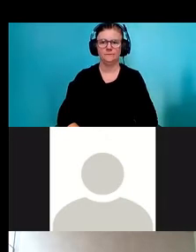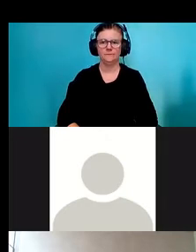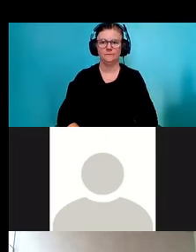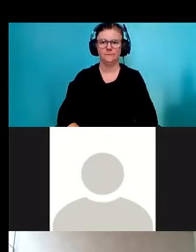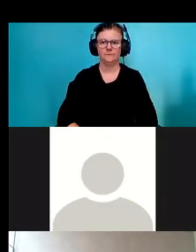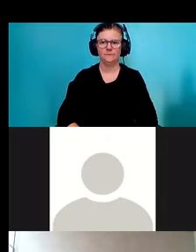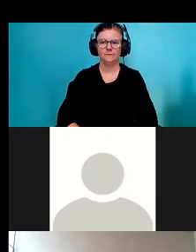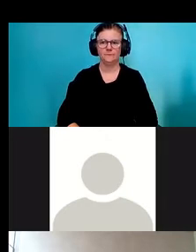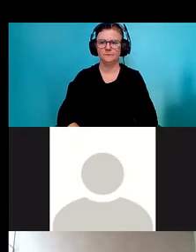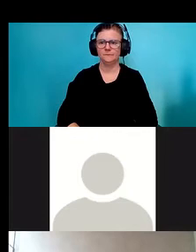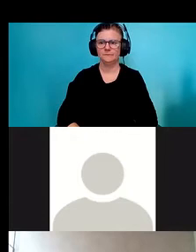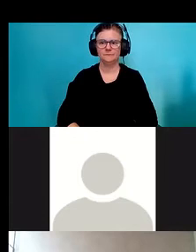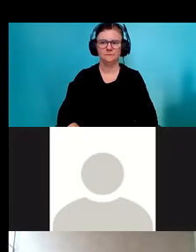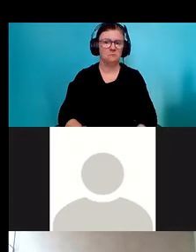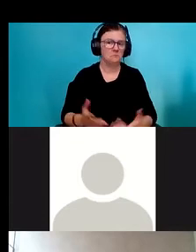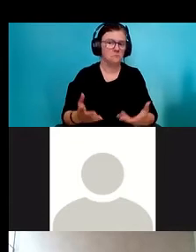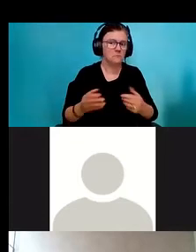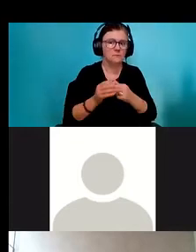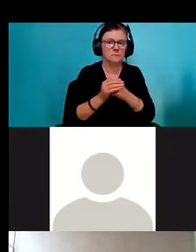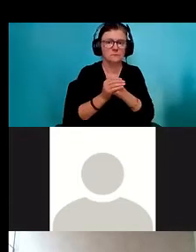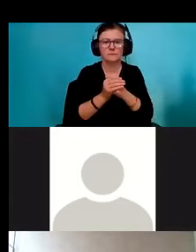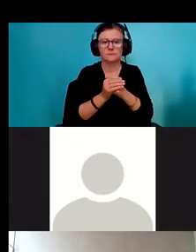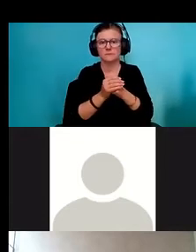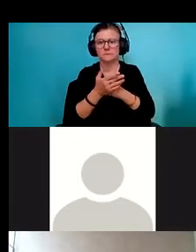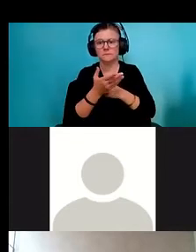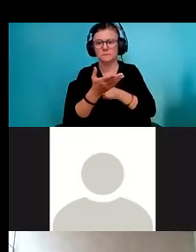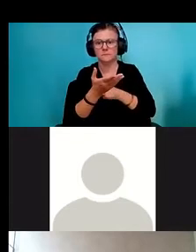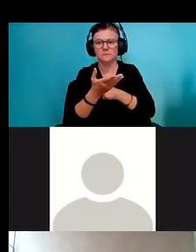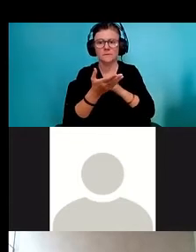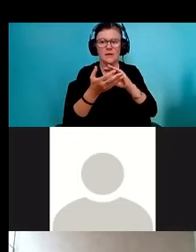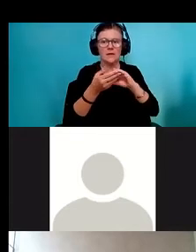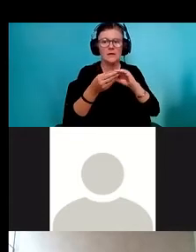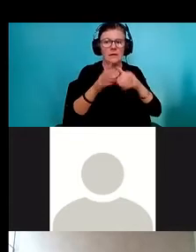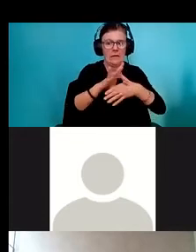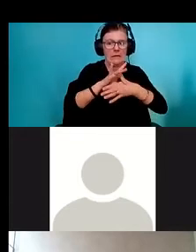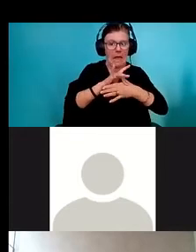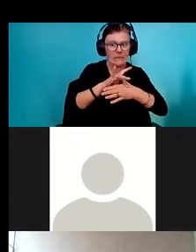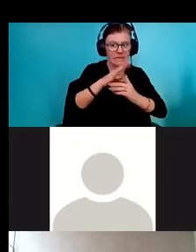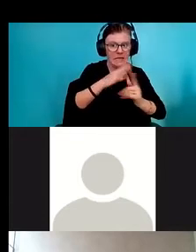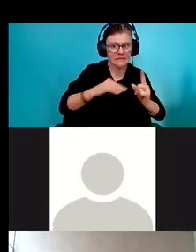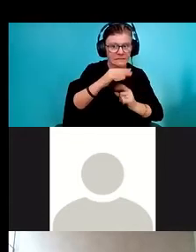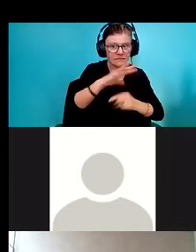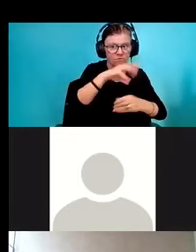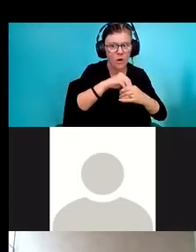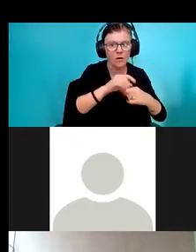You can consider things like how does it speak to the context, how does your work--